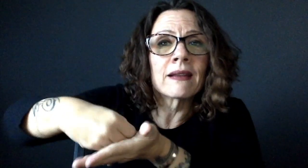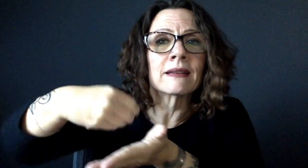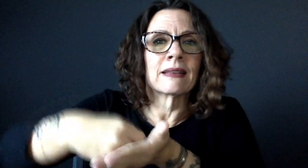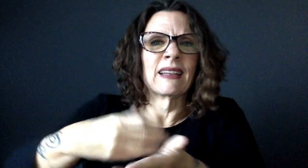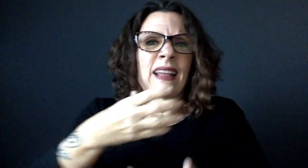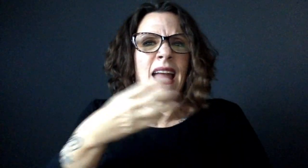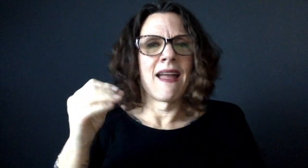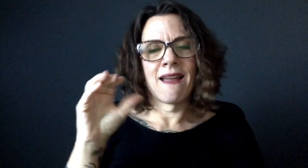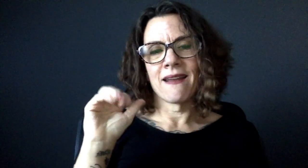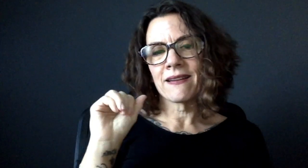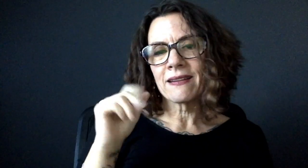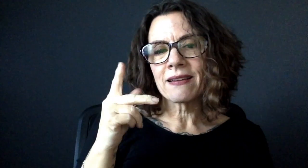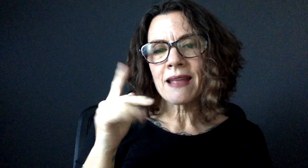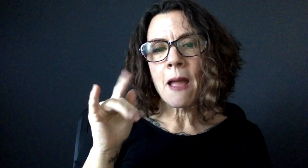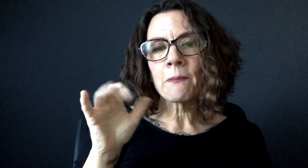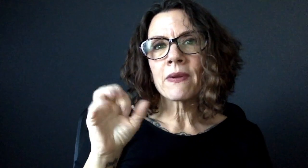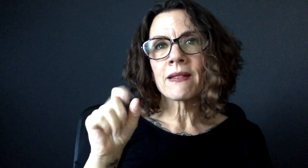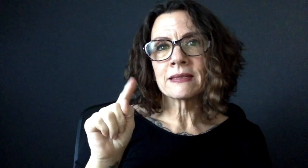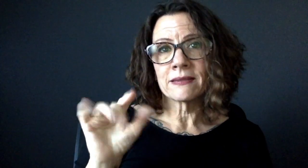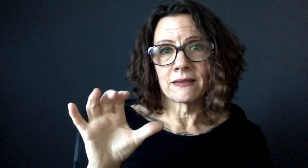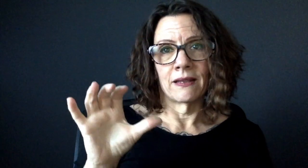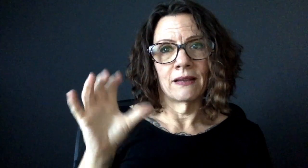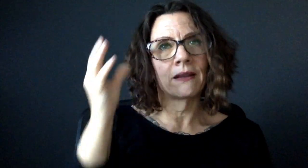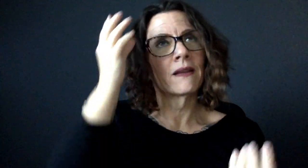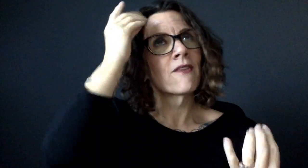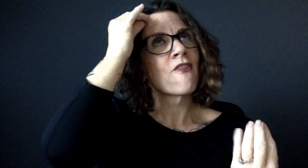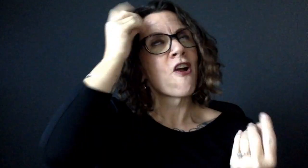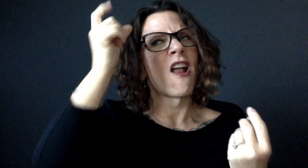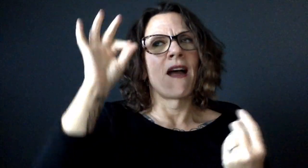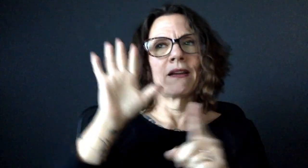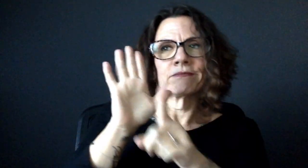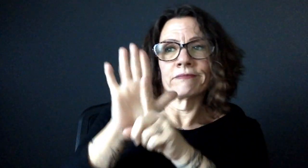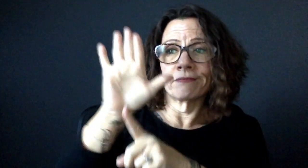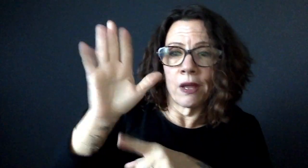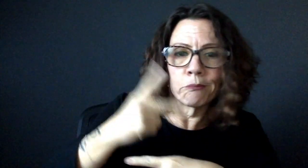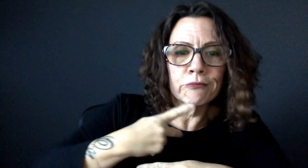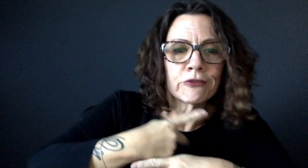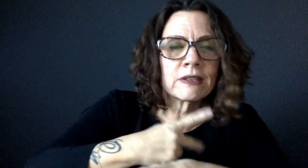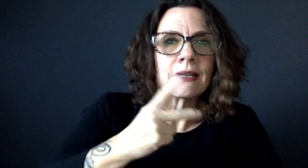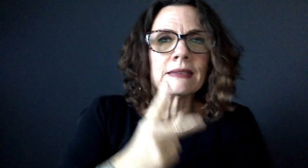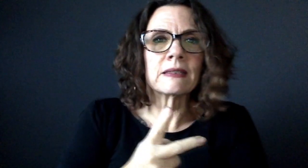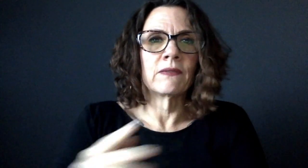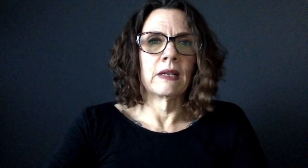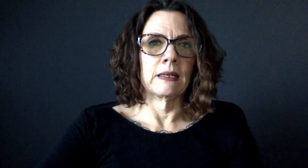relations and capitalist notions of productivity.